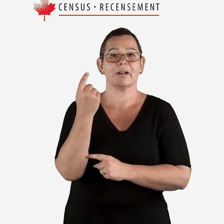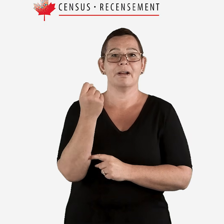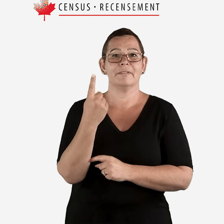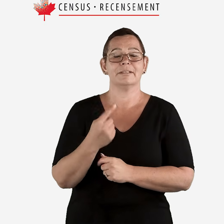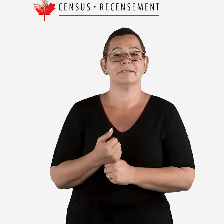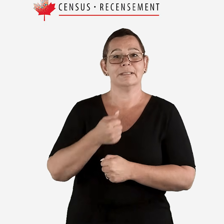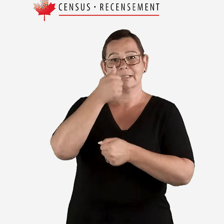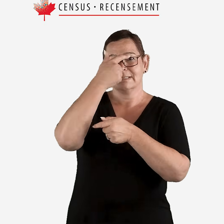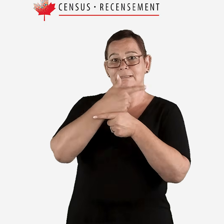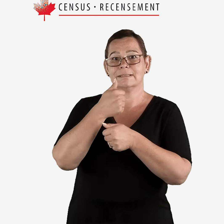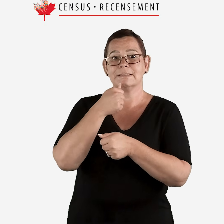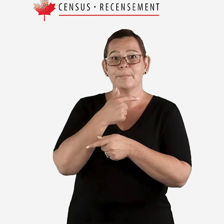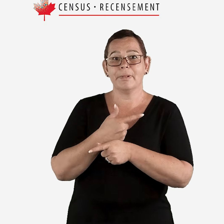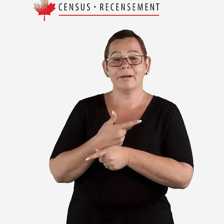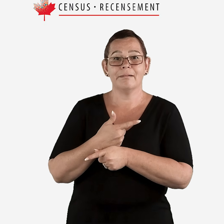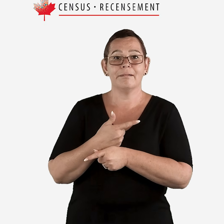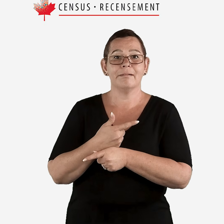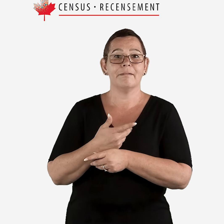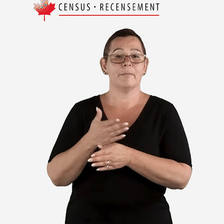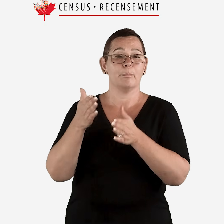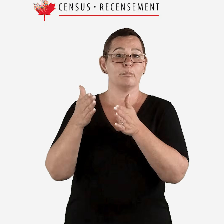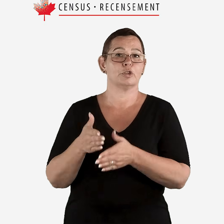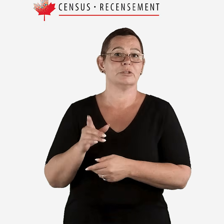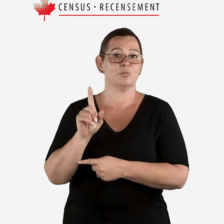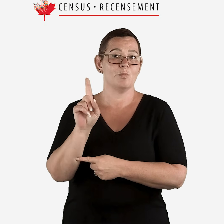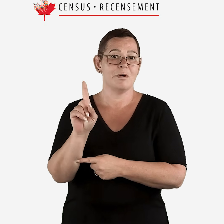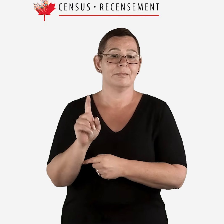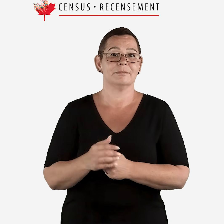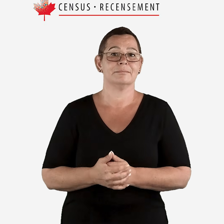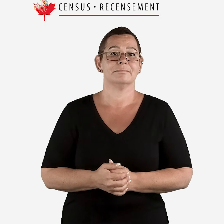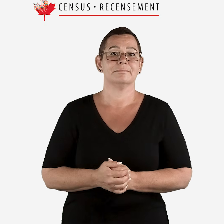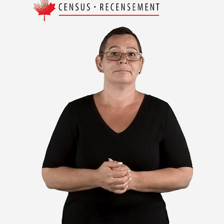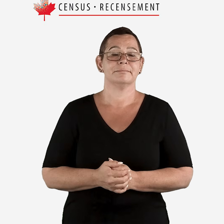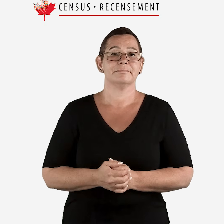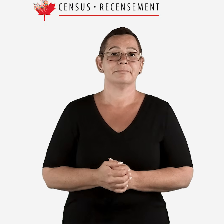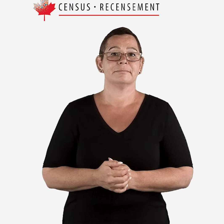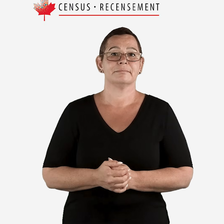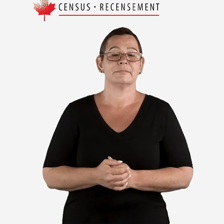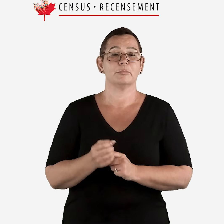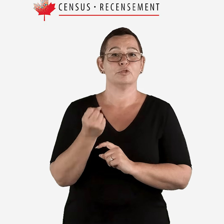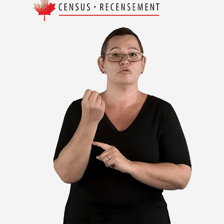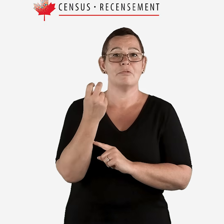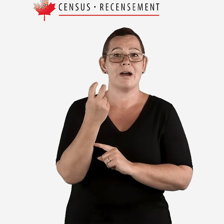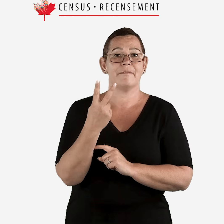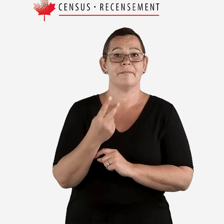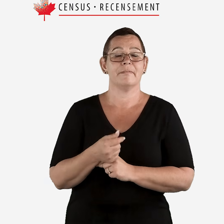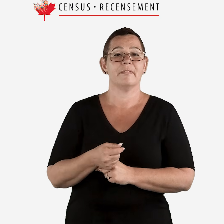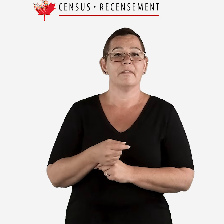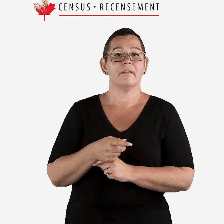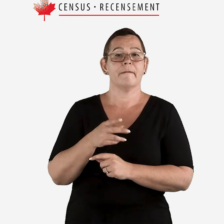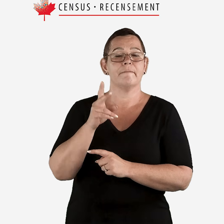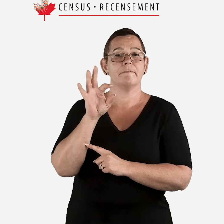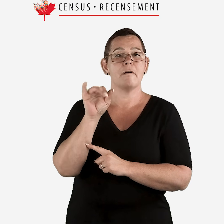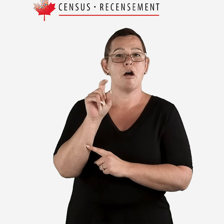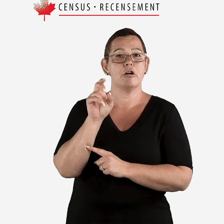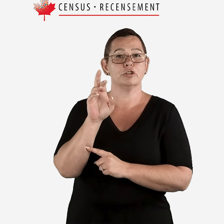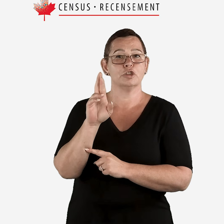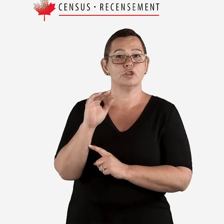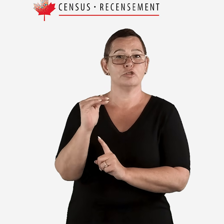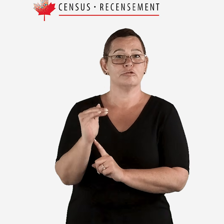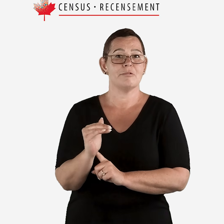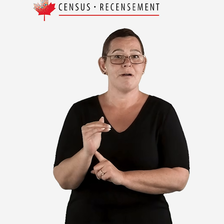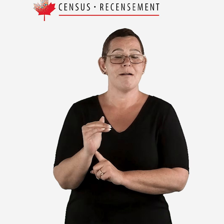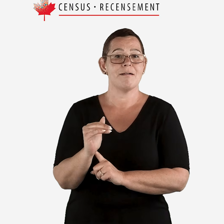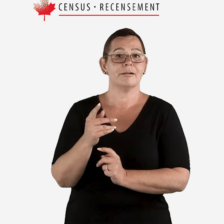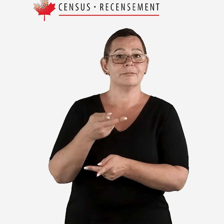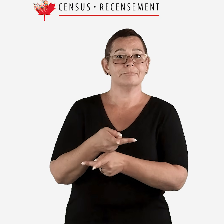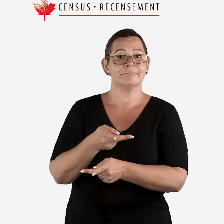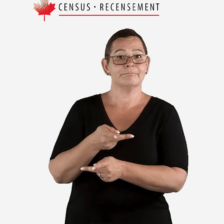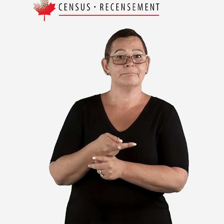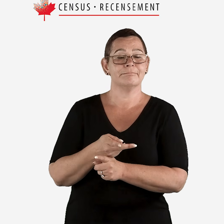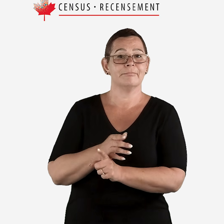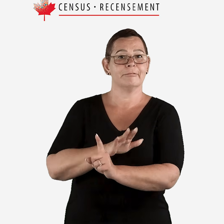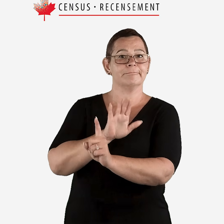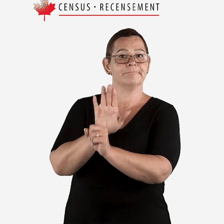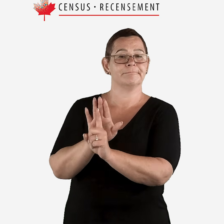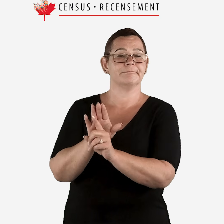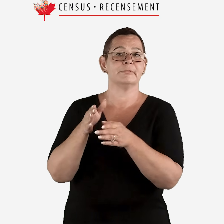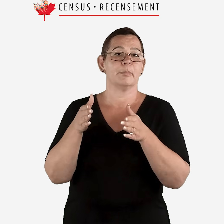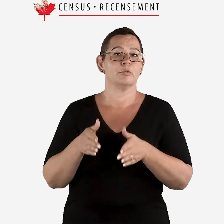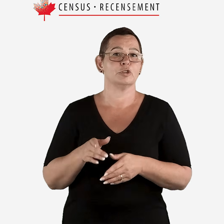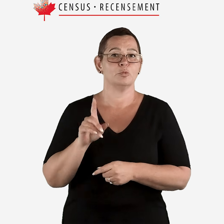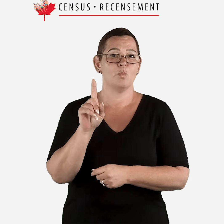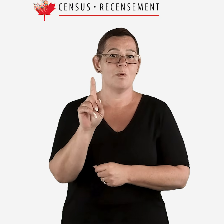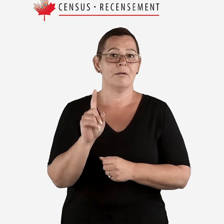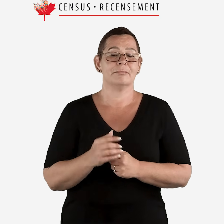Response option 11: Sibling of Person 1 Response option 12: Foster child of Person 1